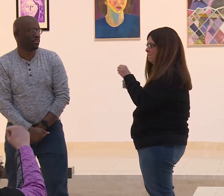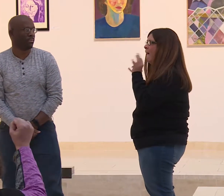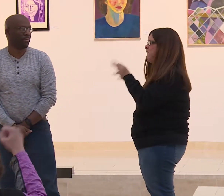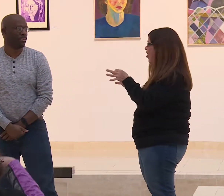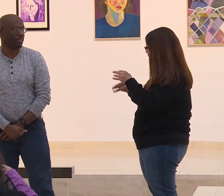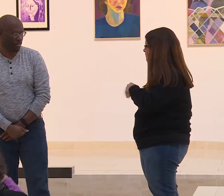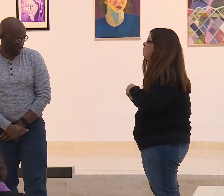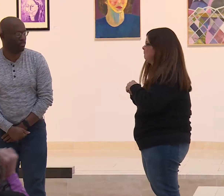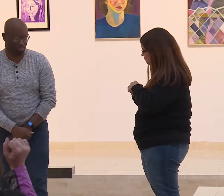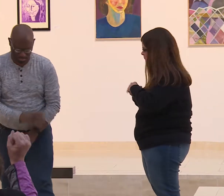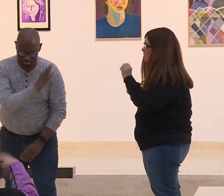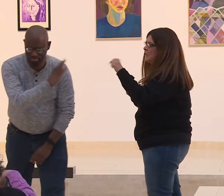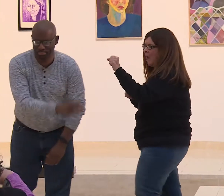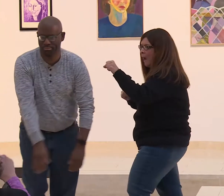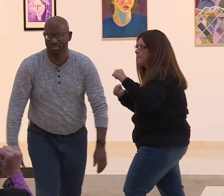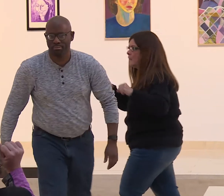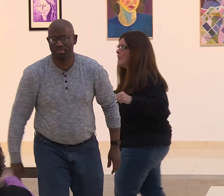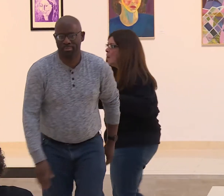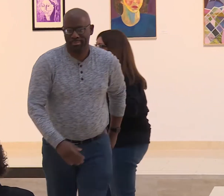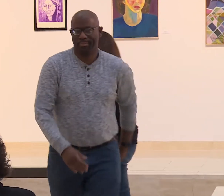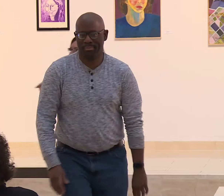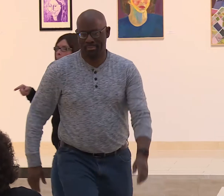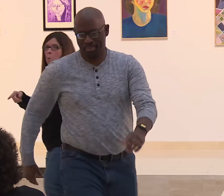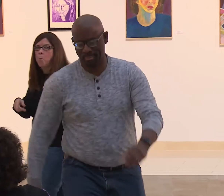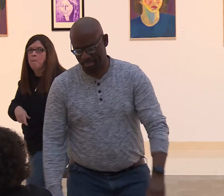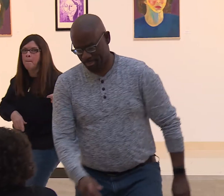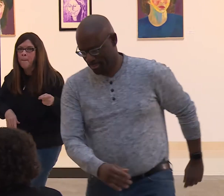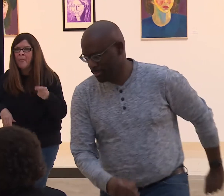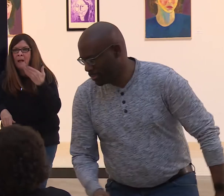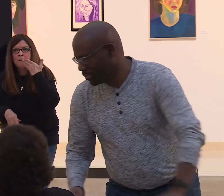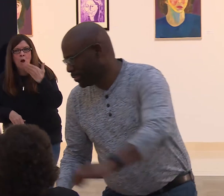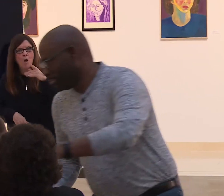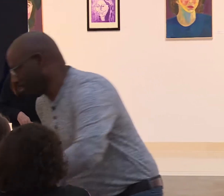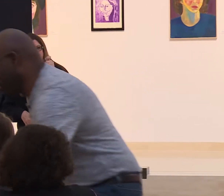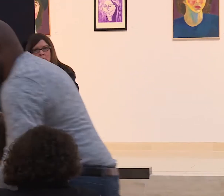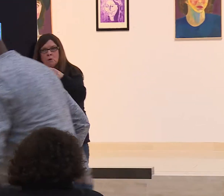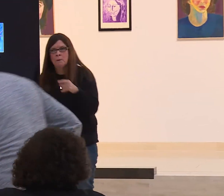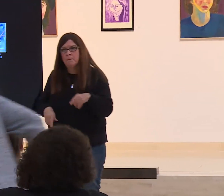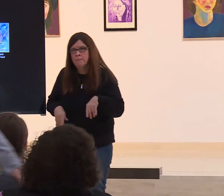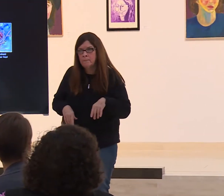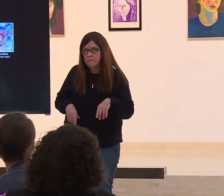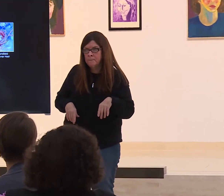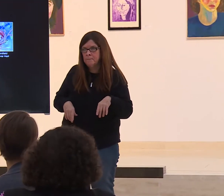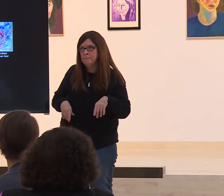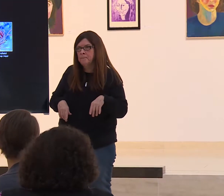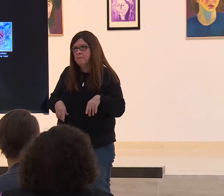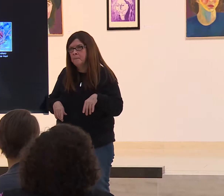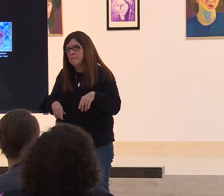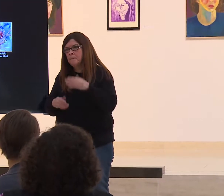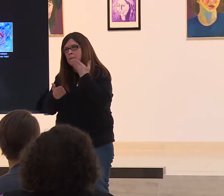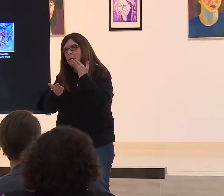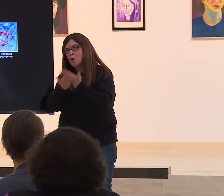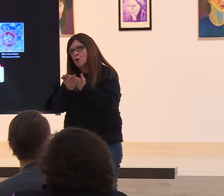Does De'VIA also reflect that? Nancy: Definitely. That's a great question.